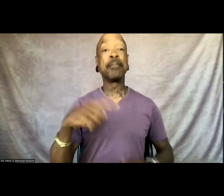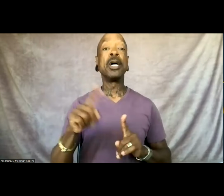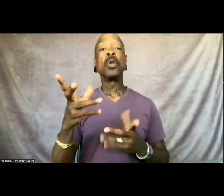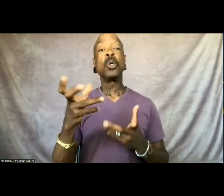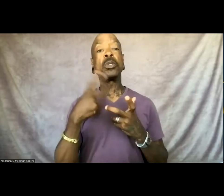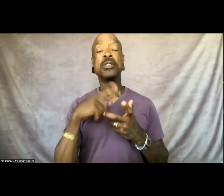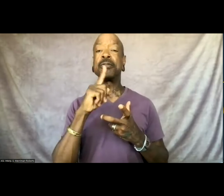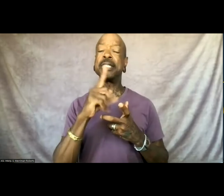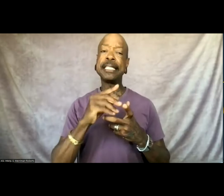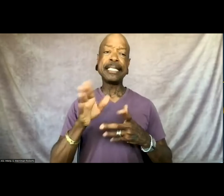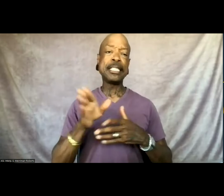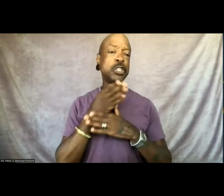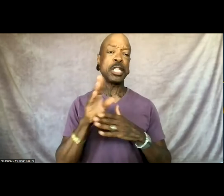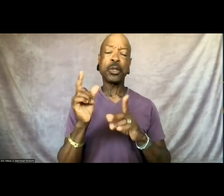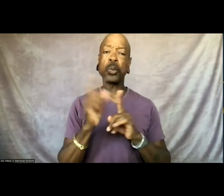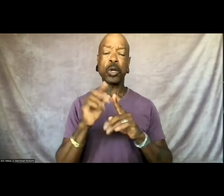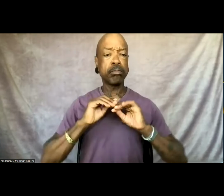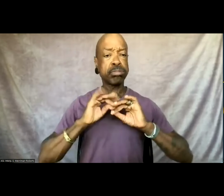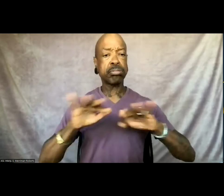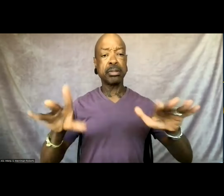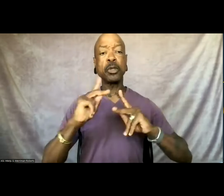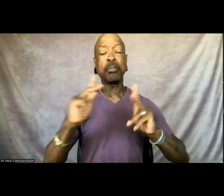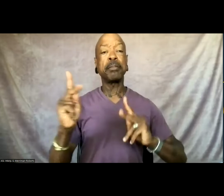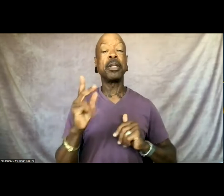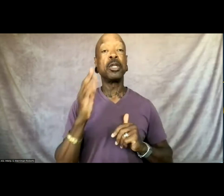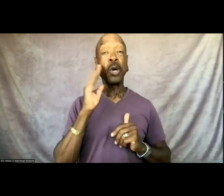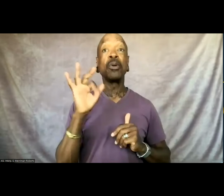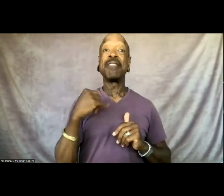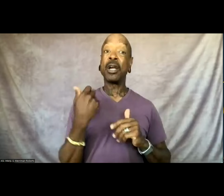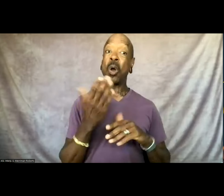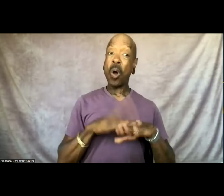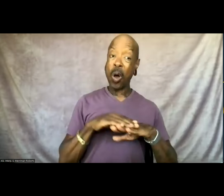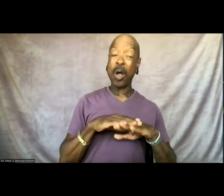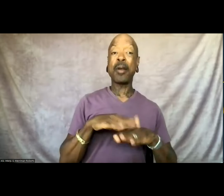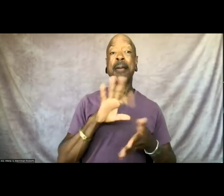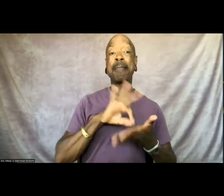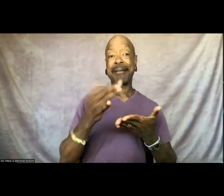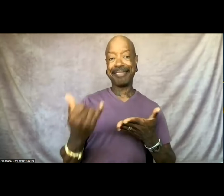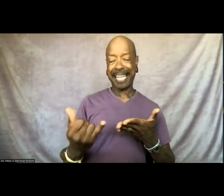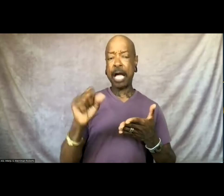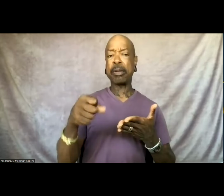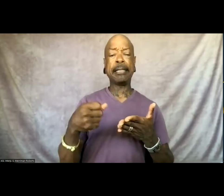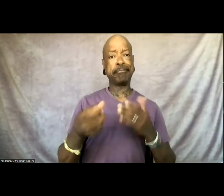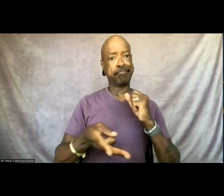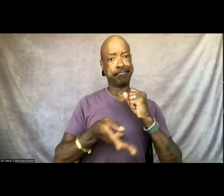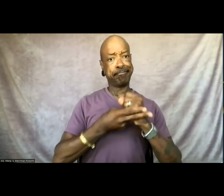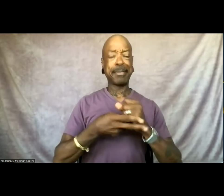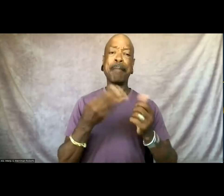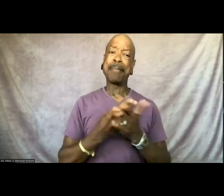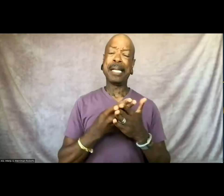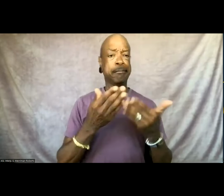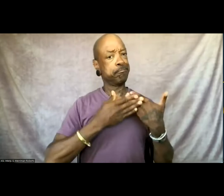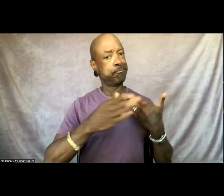you're celebrating the asset limit maybe. This might be the wrong crowd for that. But who wants to spread the word